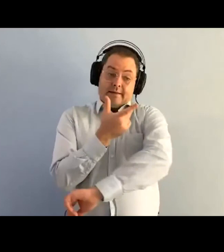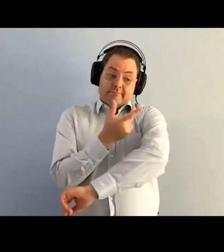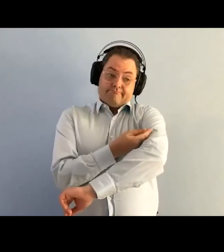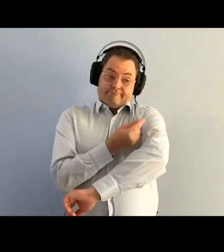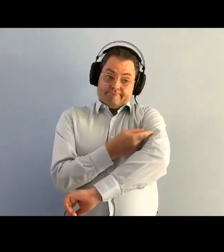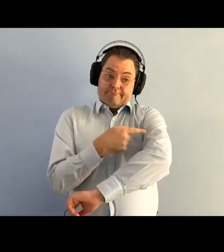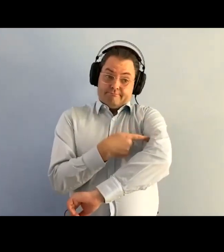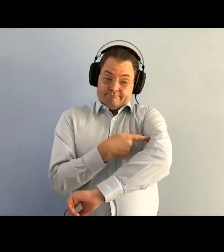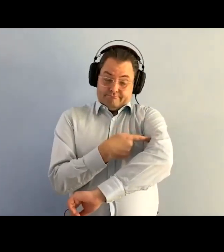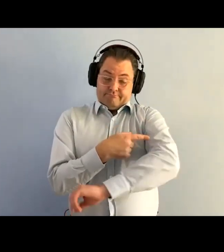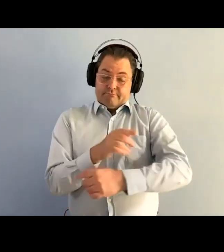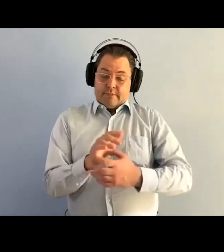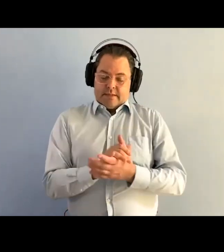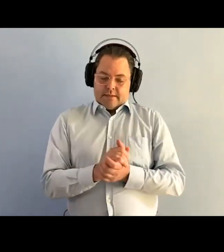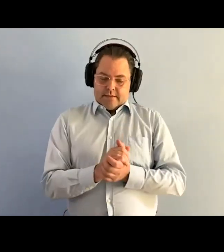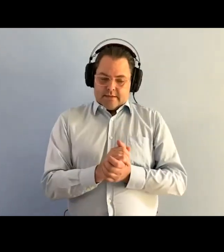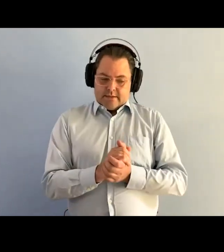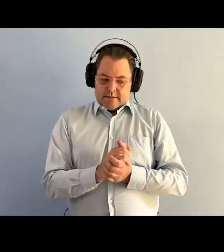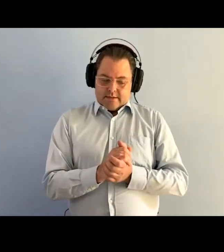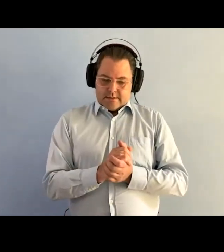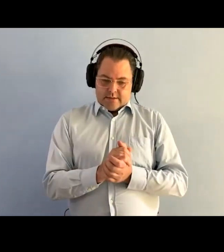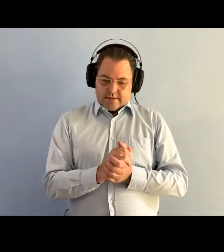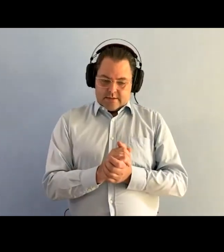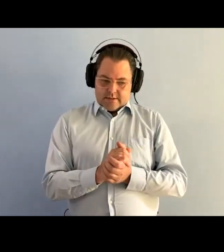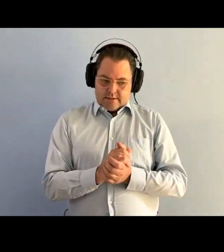to Sien and Ricardo. >> GABRIEL SOTO: Well